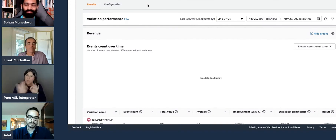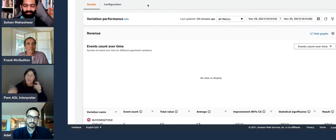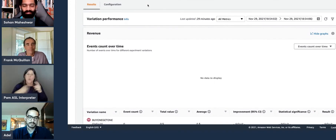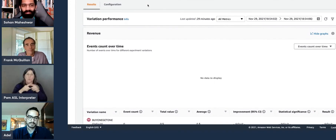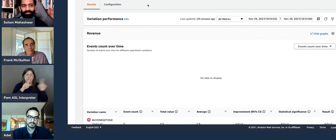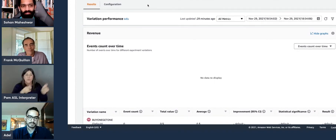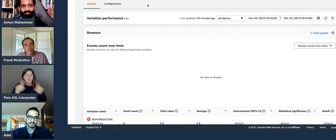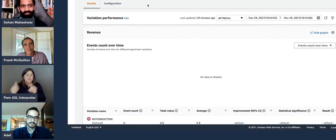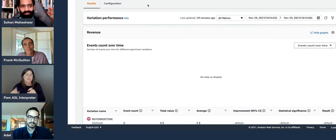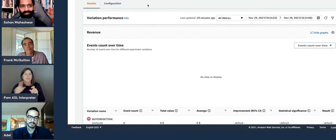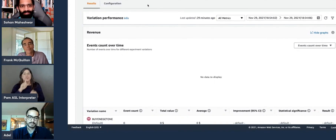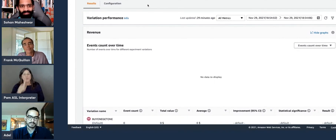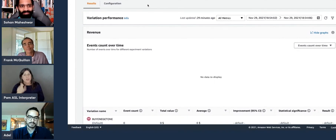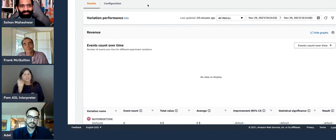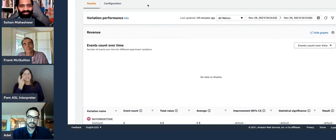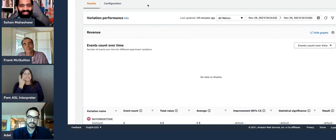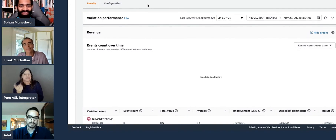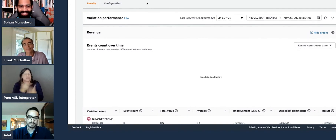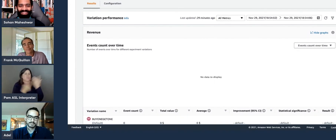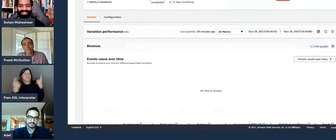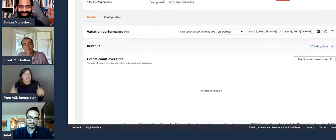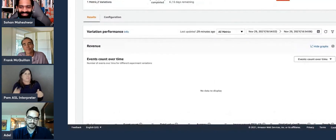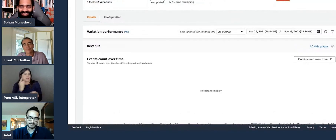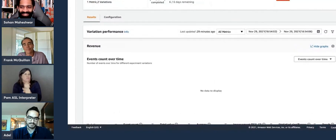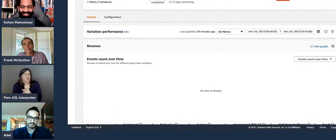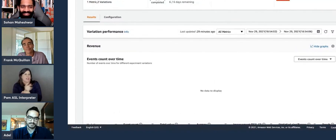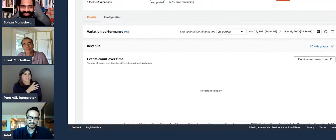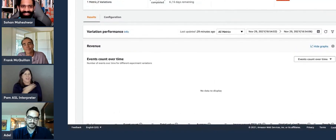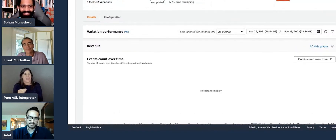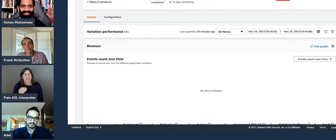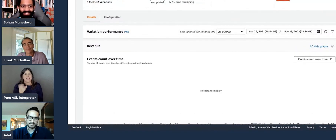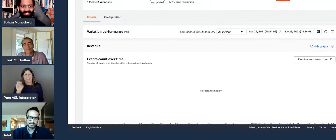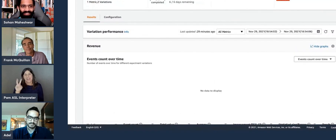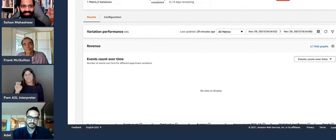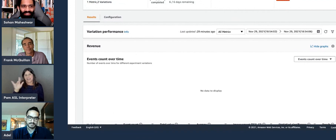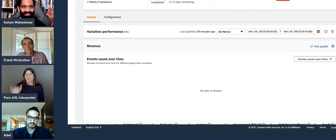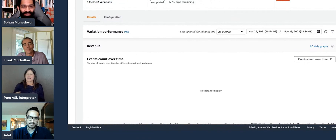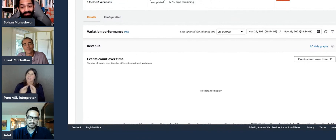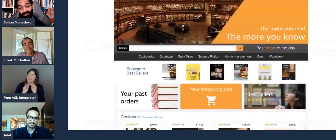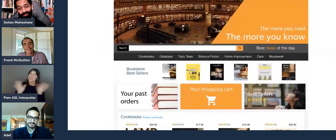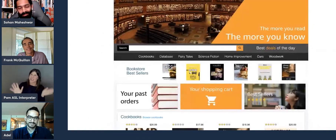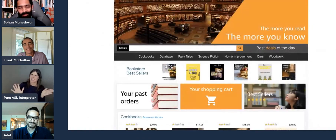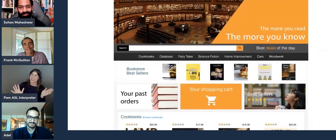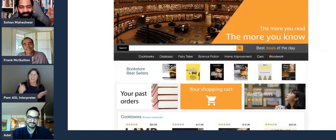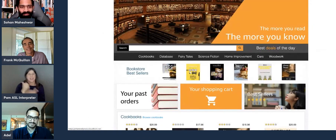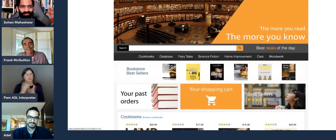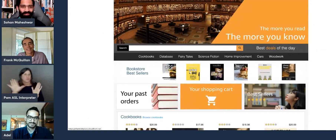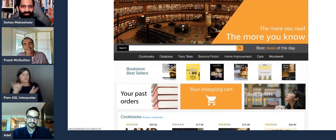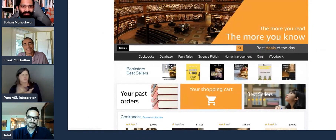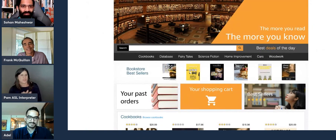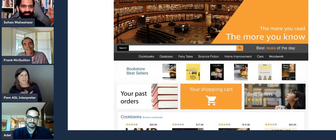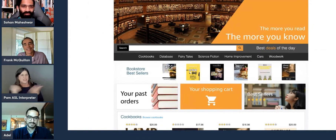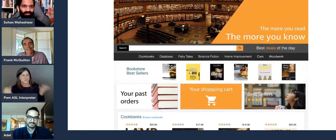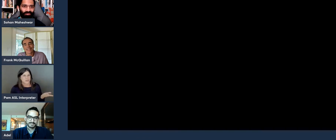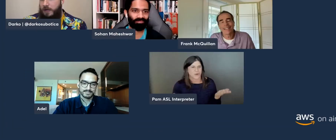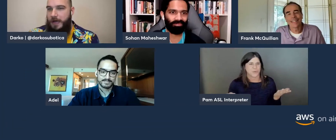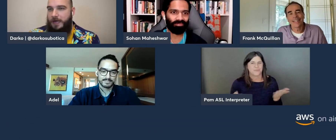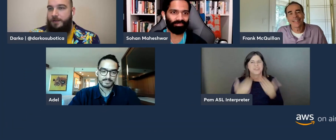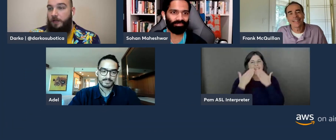you actually need to see what's happening right then. And Evidently evidently helps you do that. So thank you.